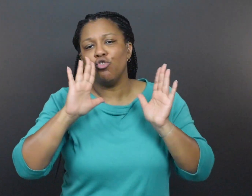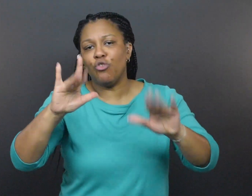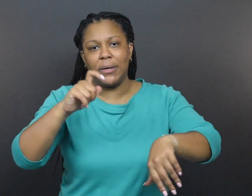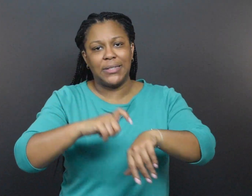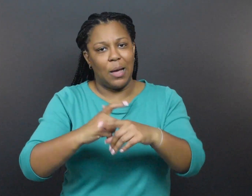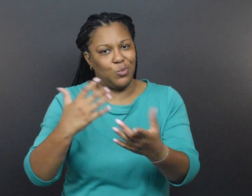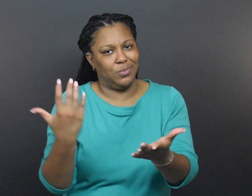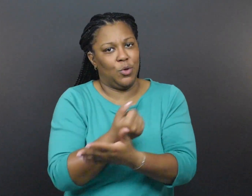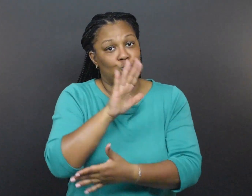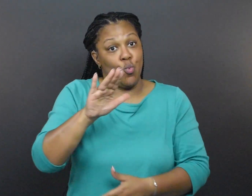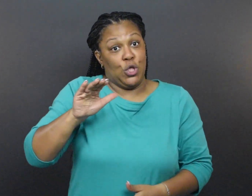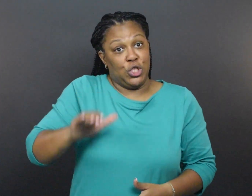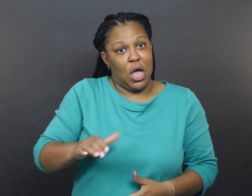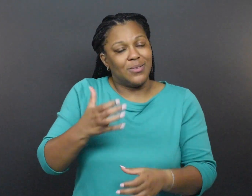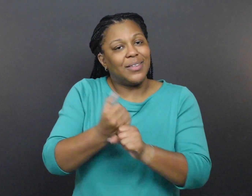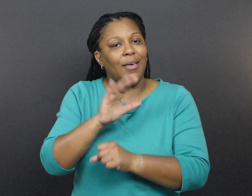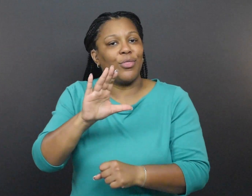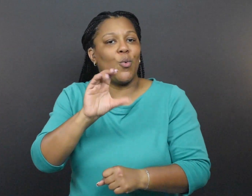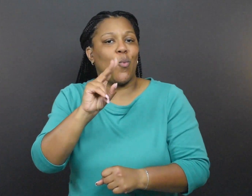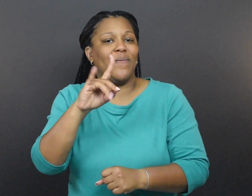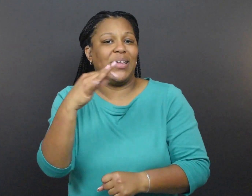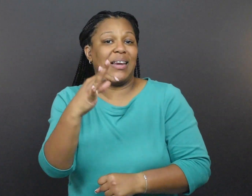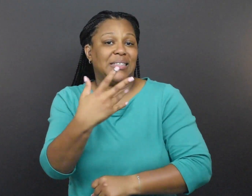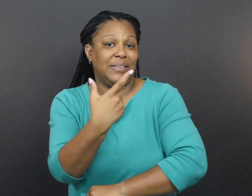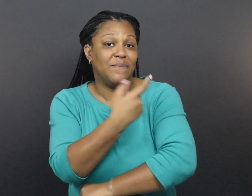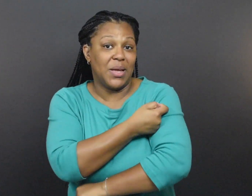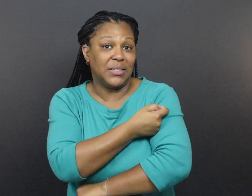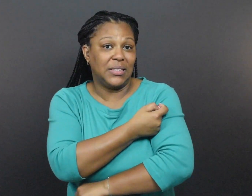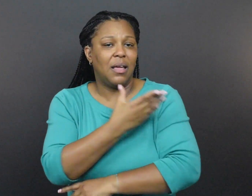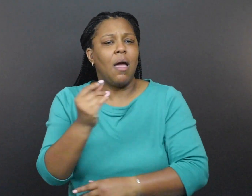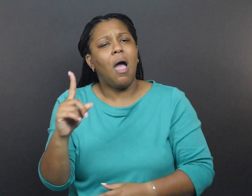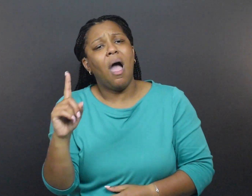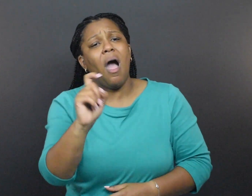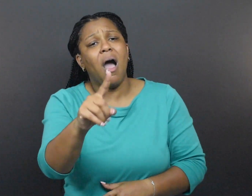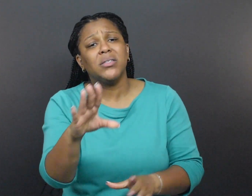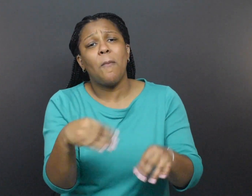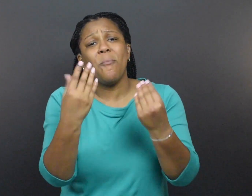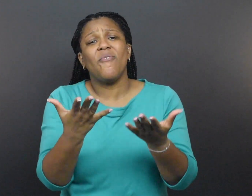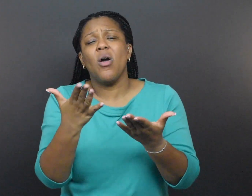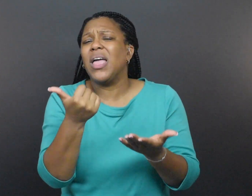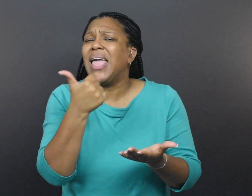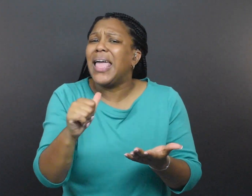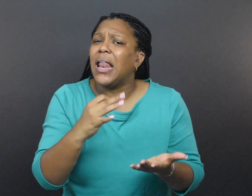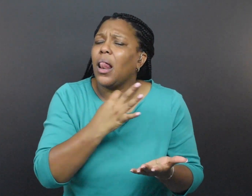Well-child visits are a great time to get your child their COVID-19 vaccine and to ask your